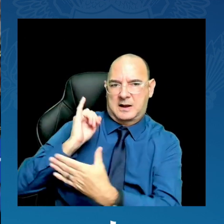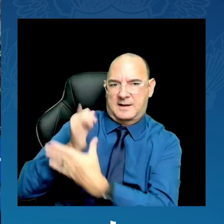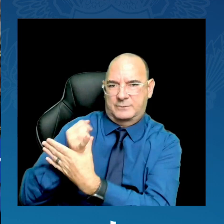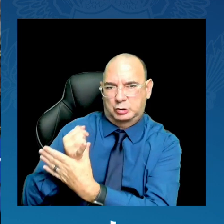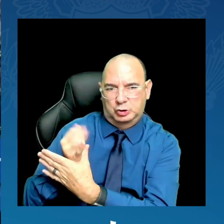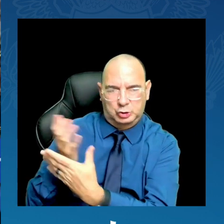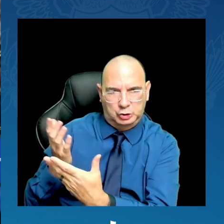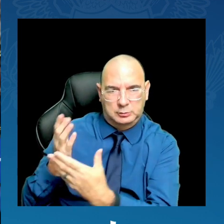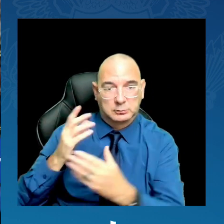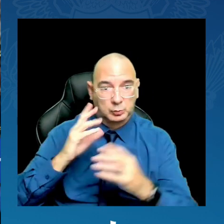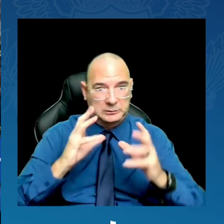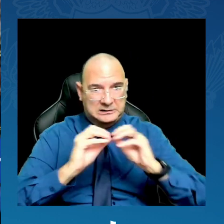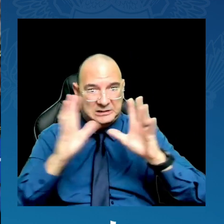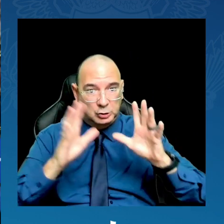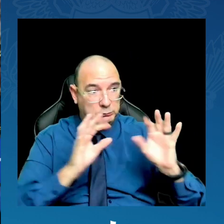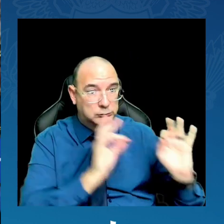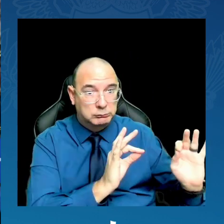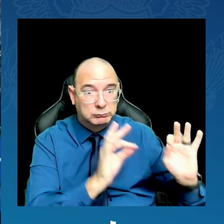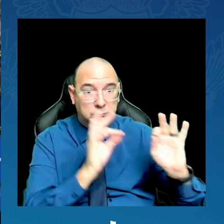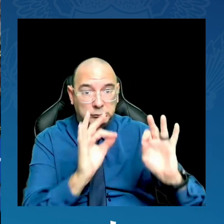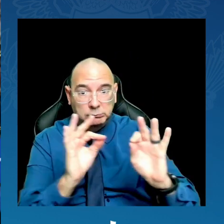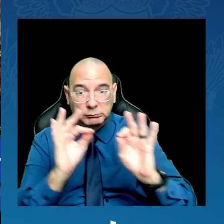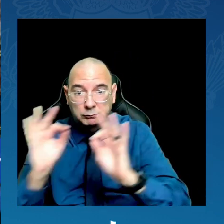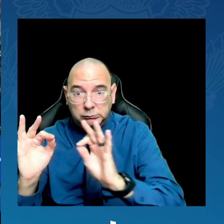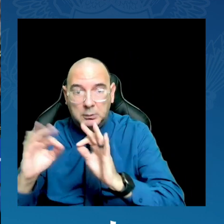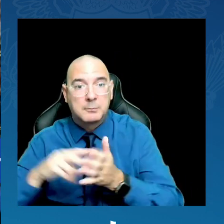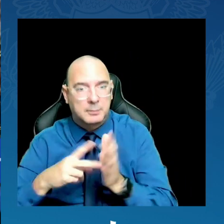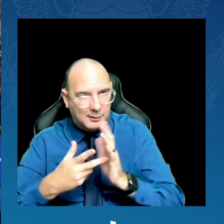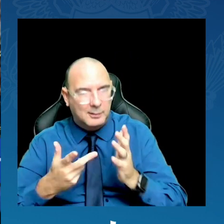that require not just authorization but continuing supervision in space,